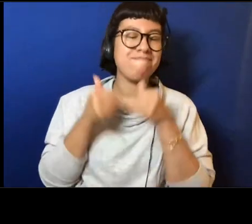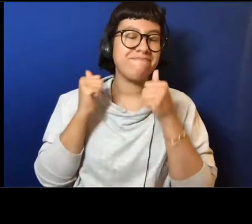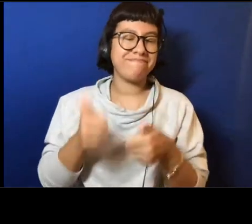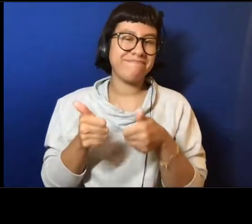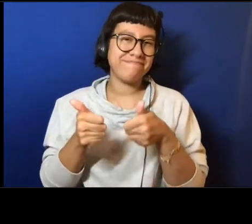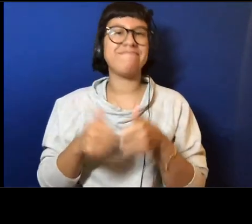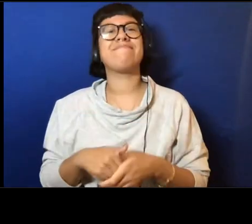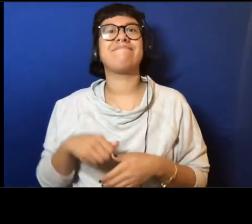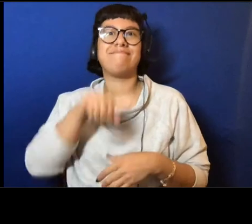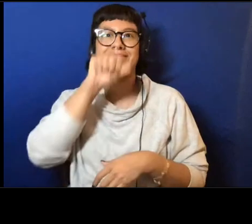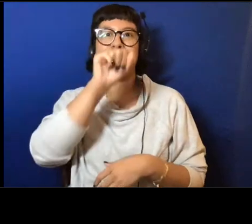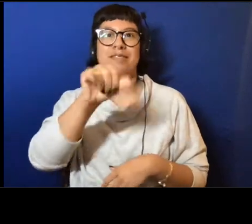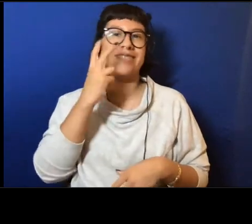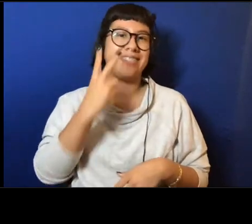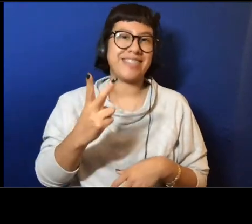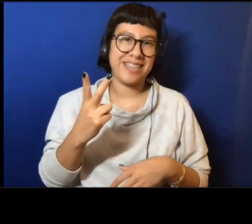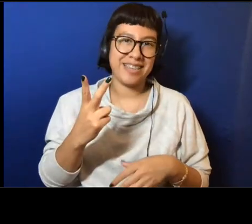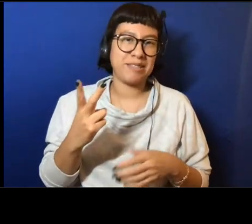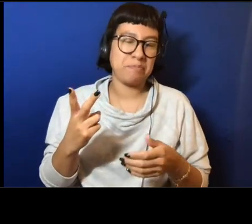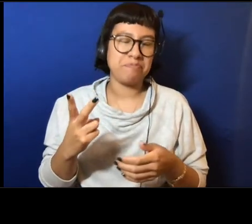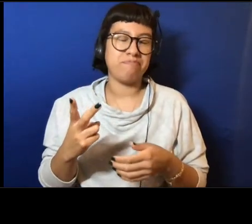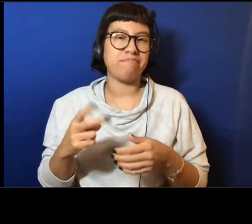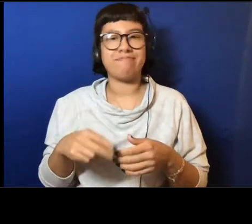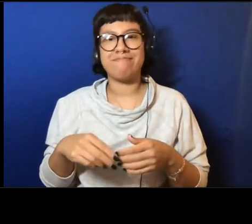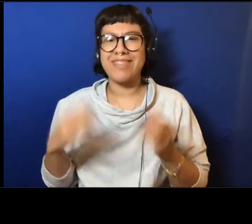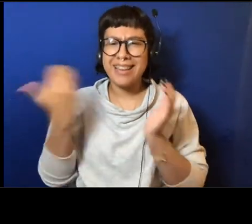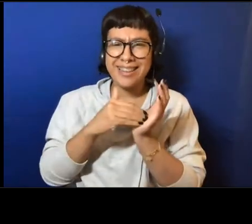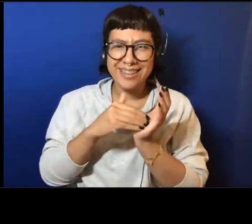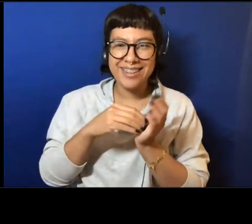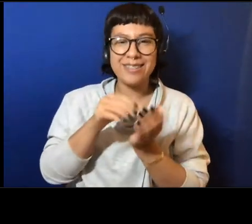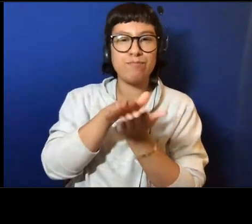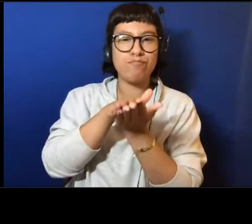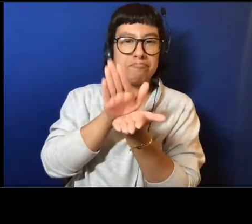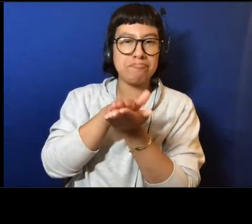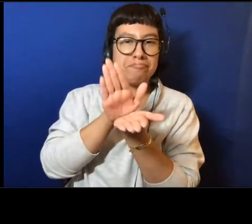I always love to see, show me again what oysters is, Tricia?